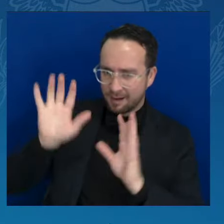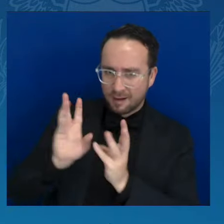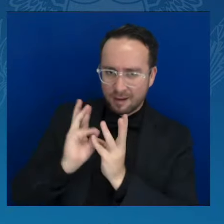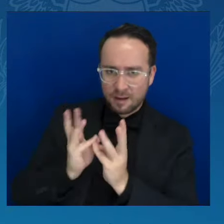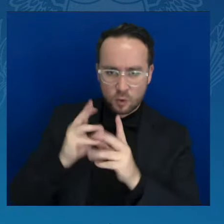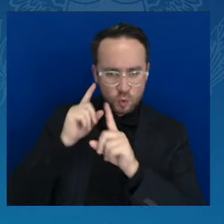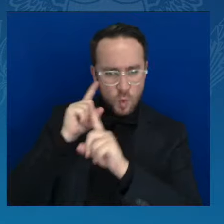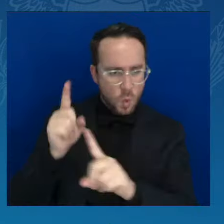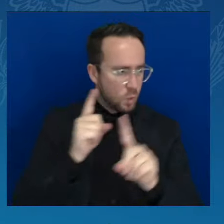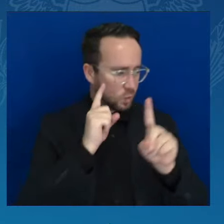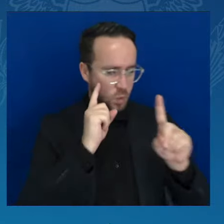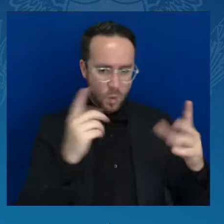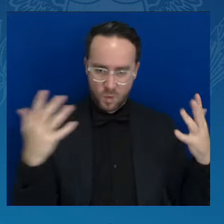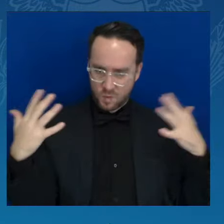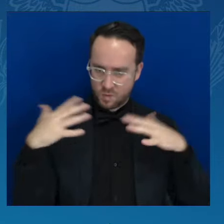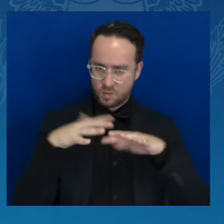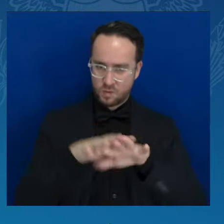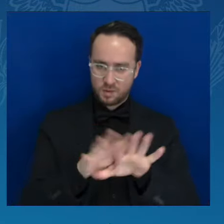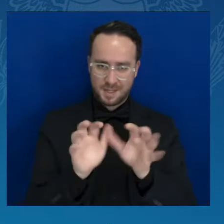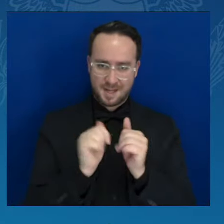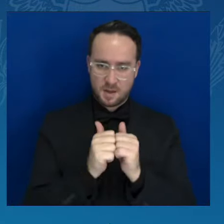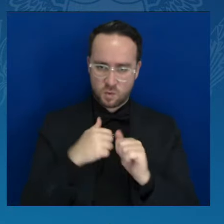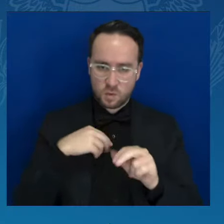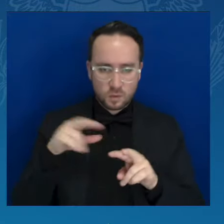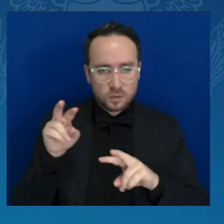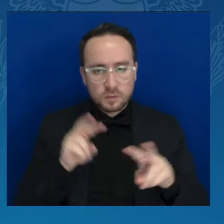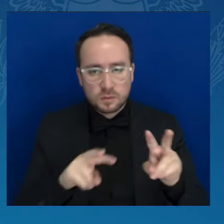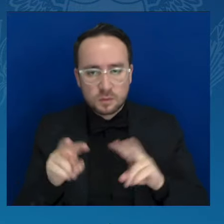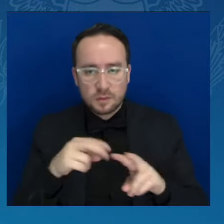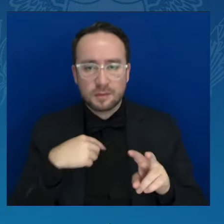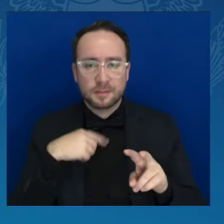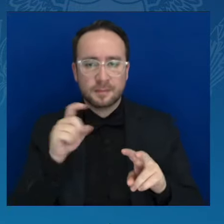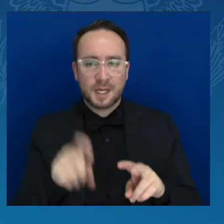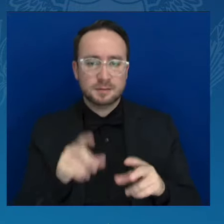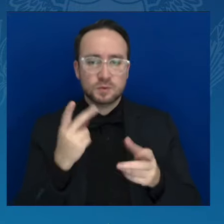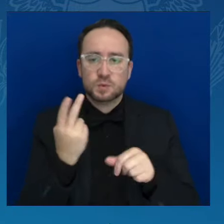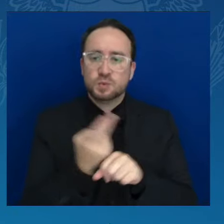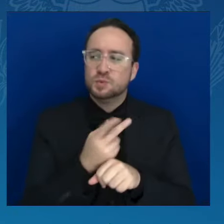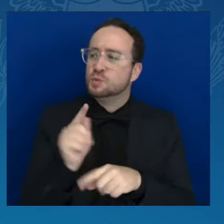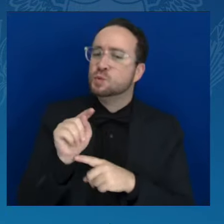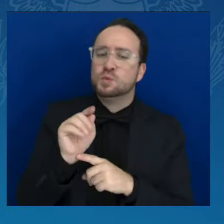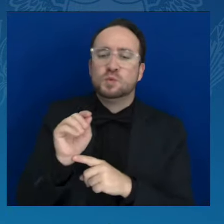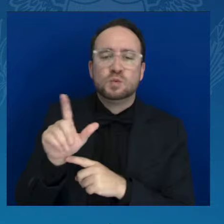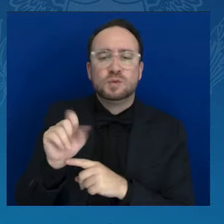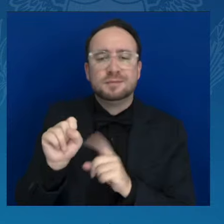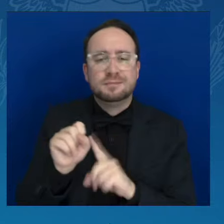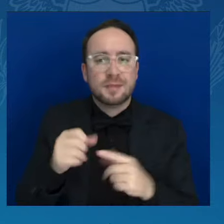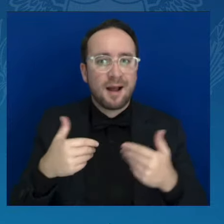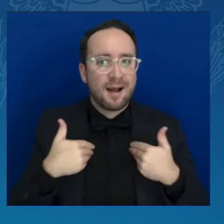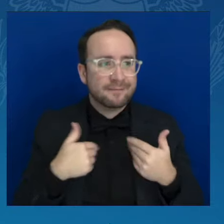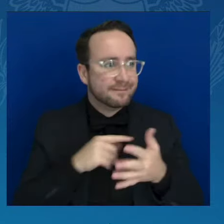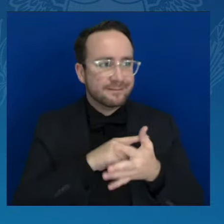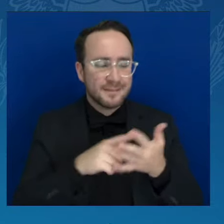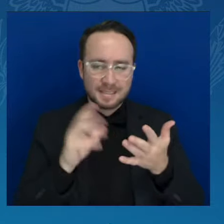and we are deeply grateful for NASA's partnership. As part of NASA's emit mission, the agency has used instruments